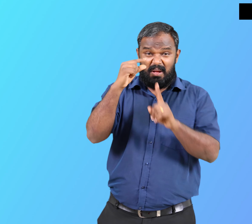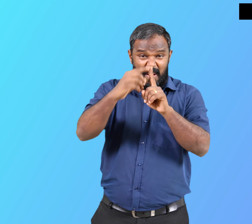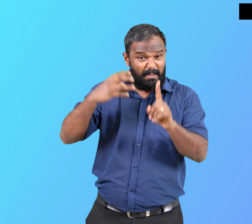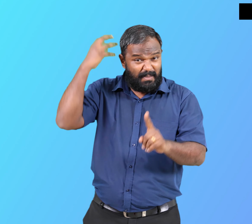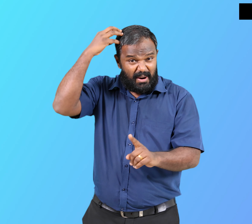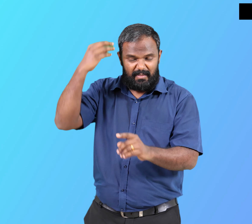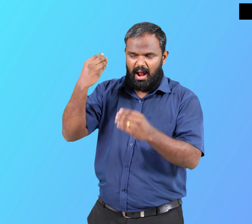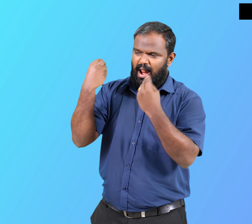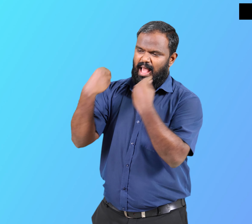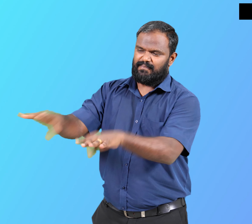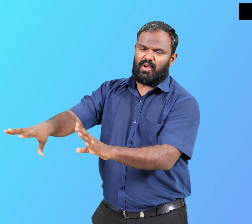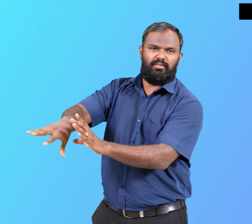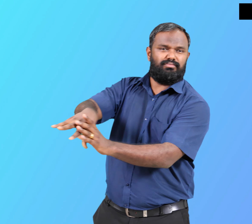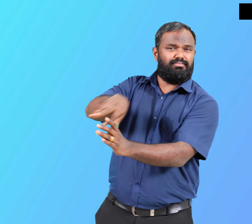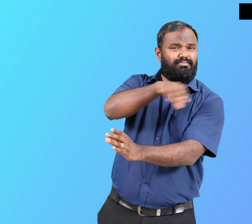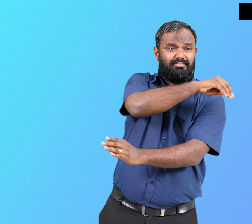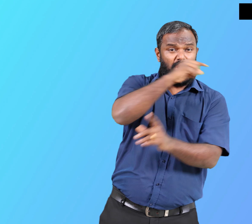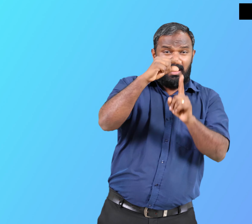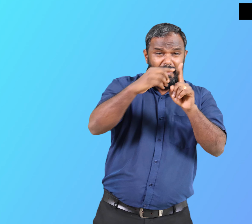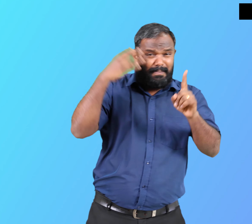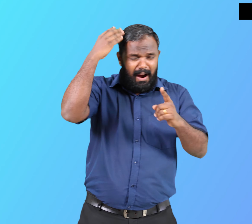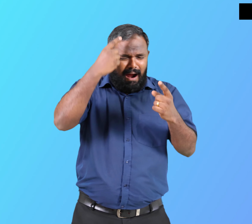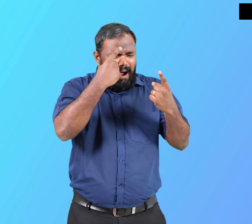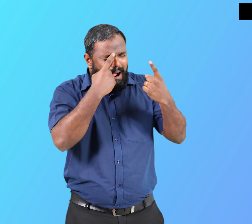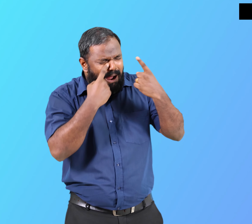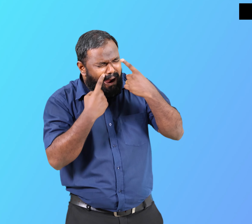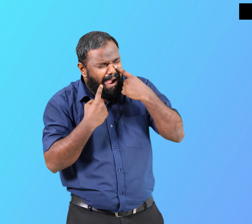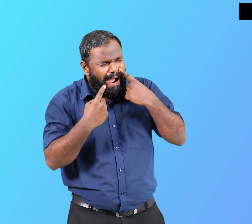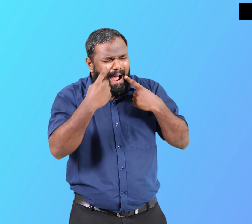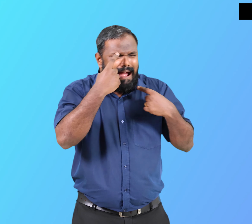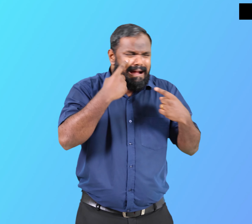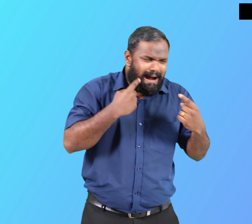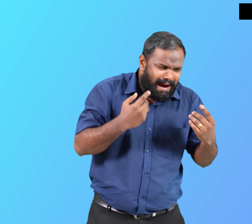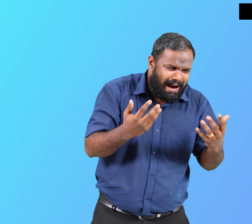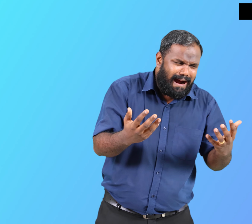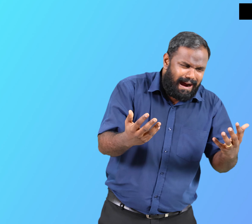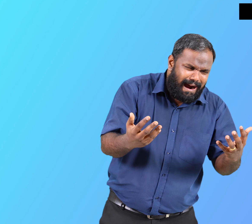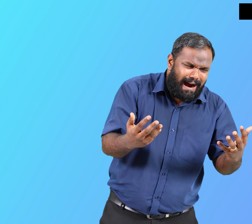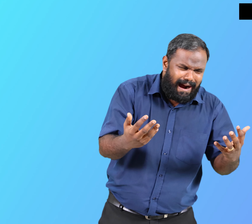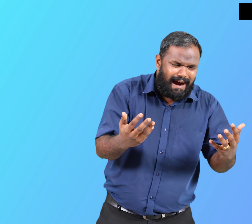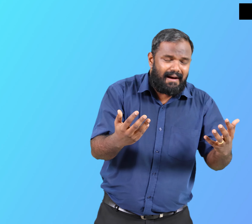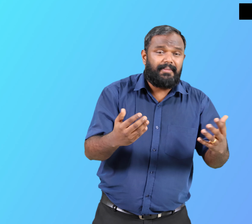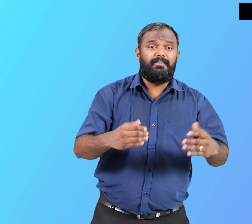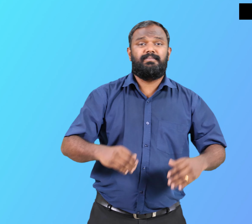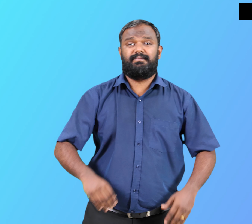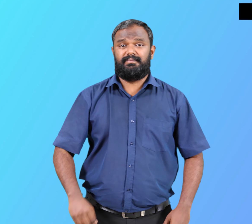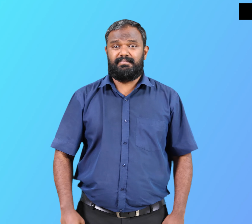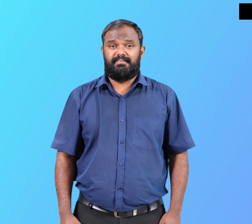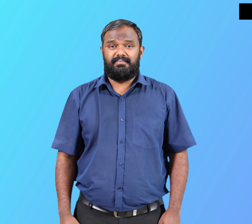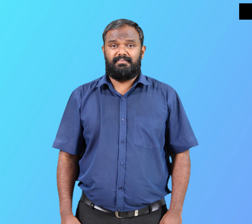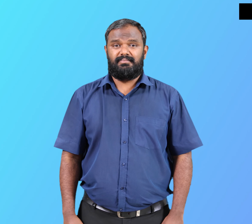Then Peter went outside and cried bitterly.